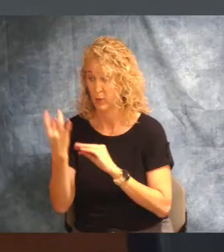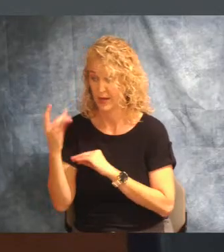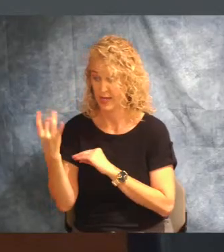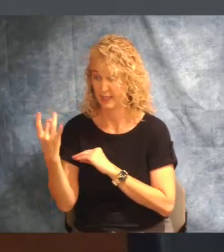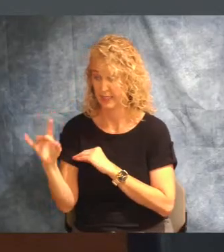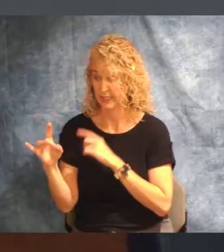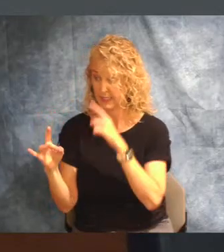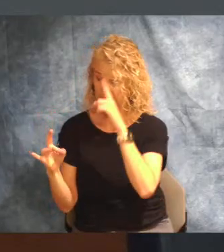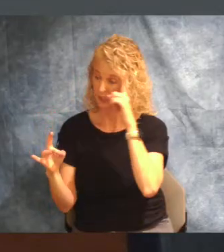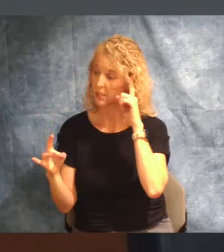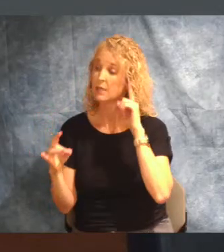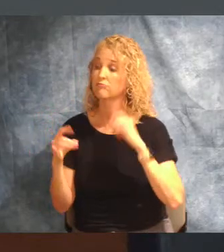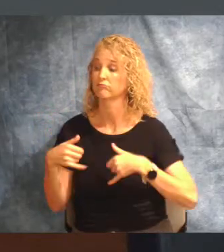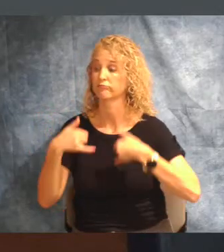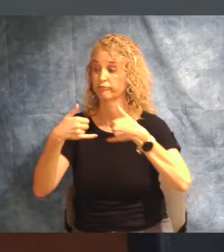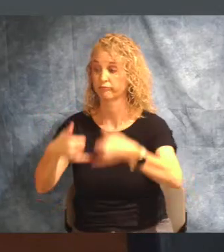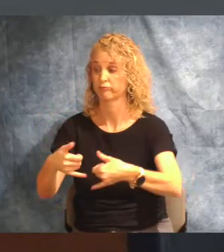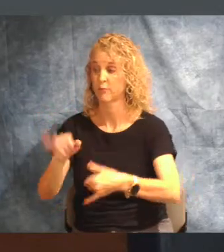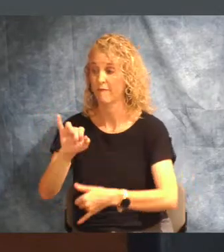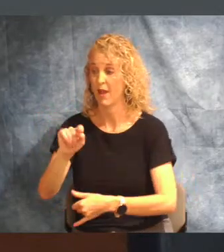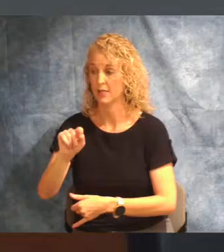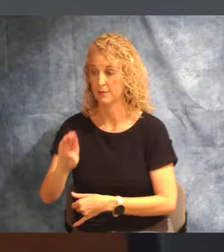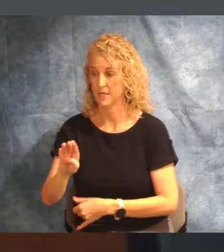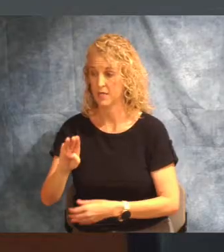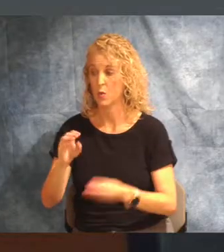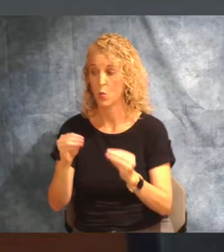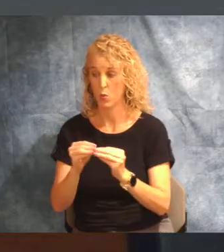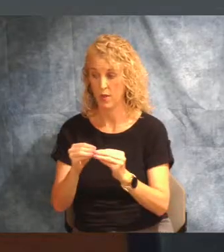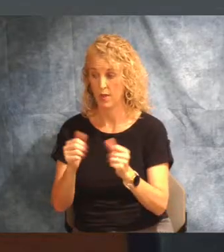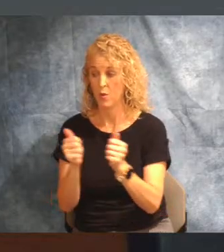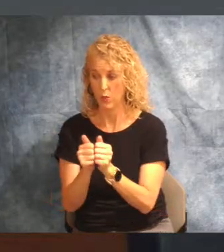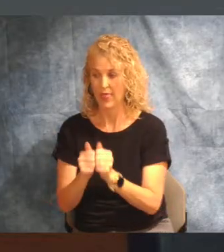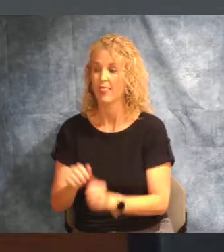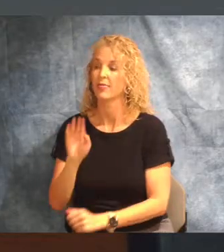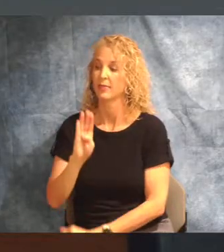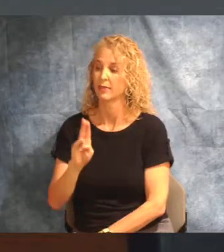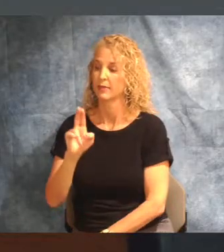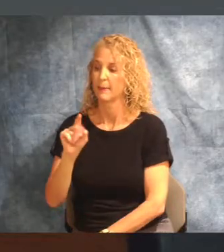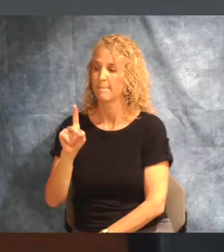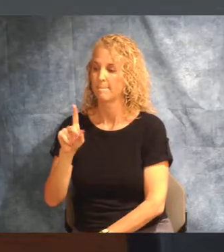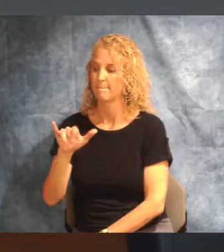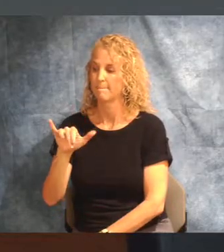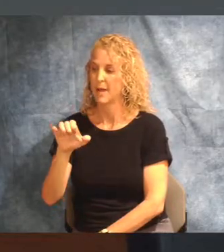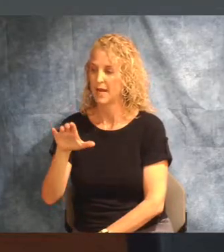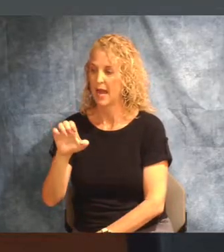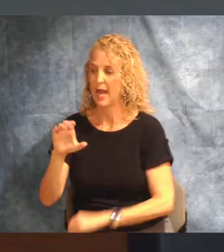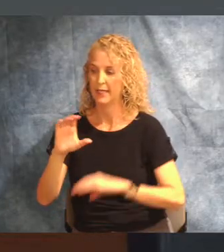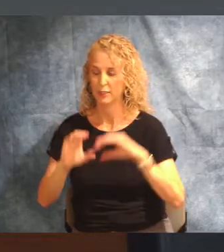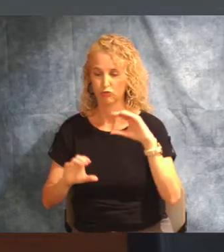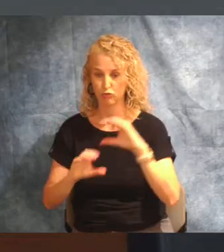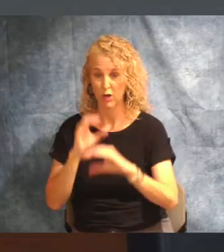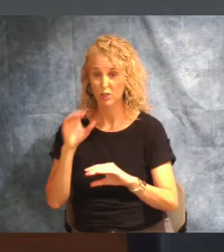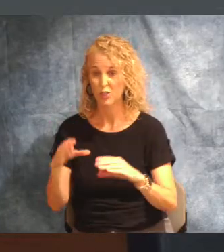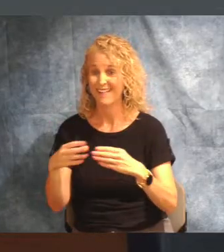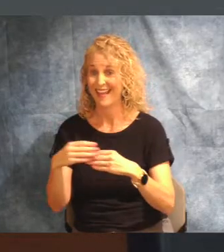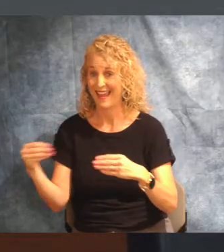is the award of an invitation to bid with Buckeye Construction and Restoration for waterproofing